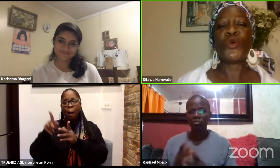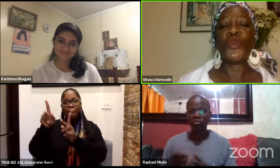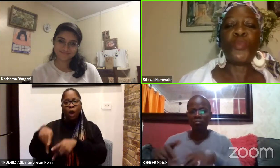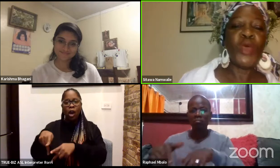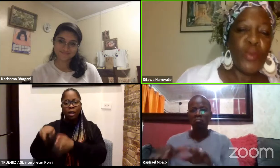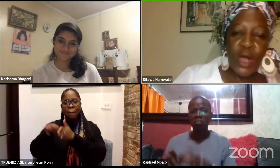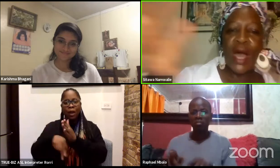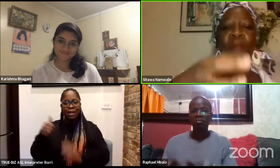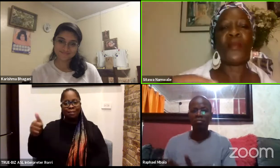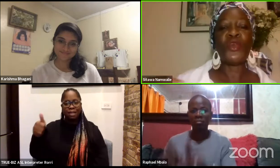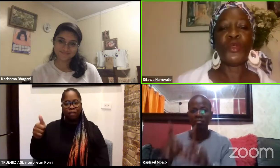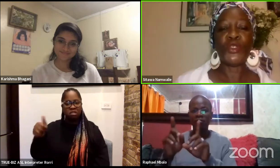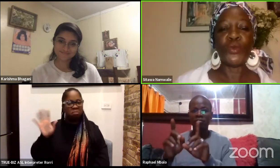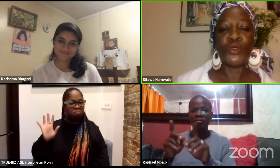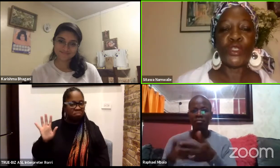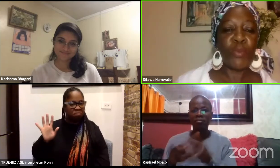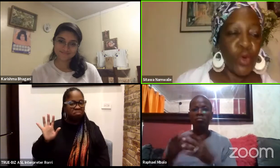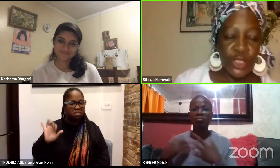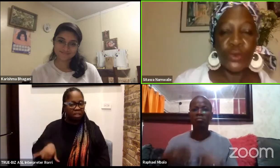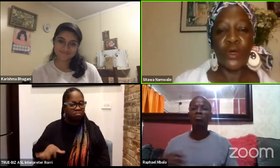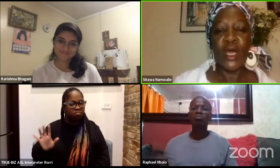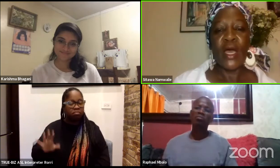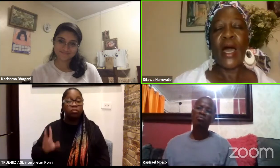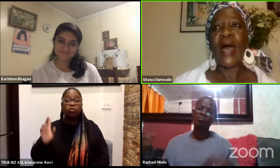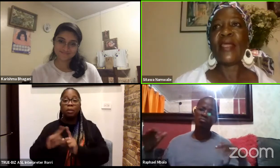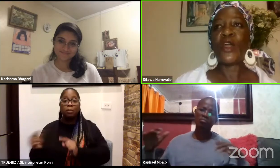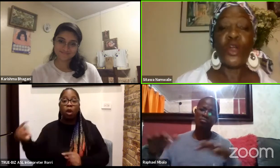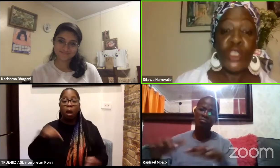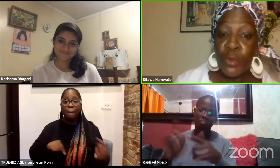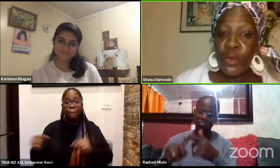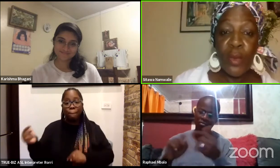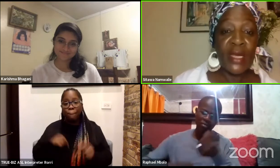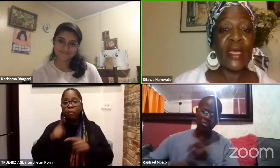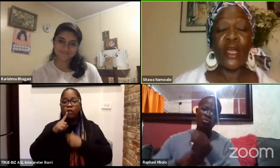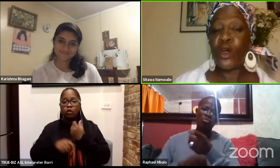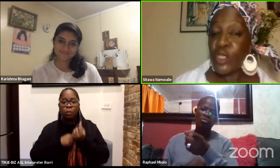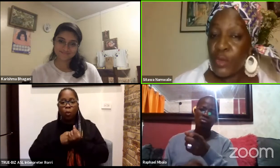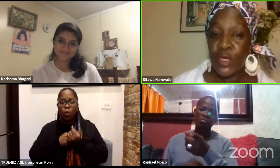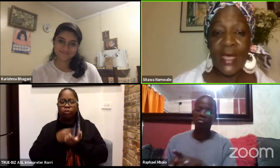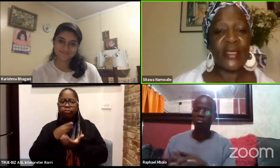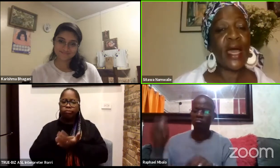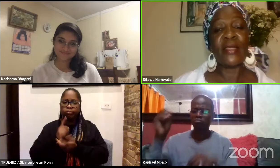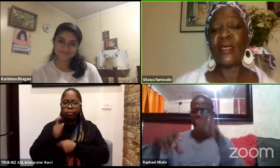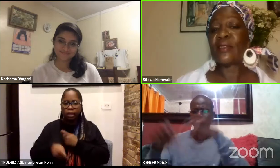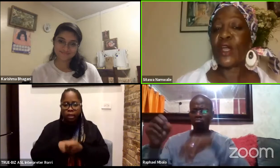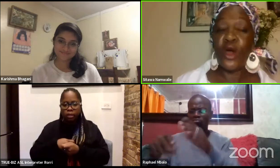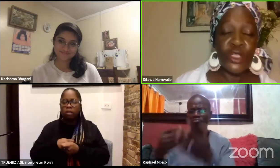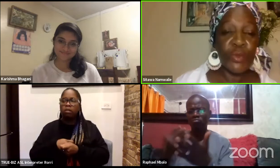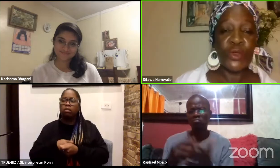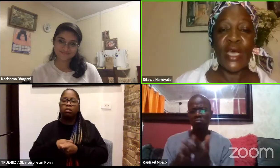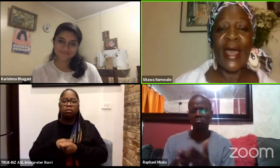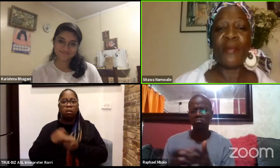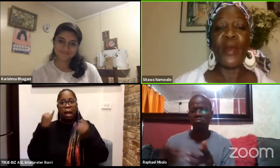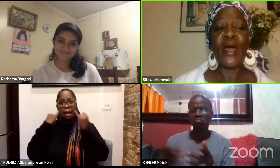So people come to support you and they contribute money, they contribute it ideas, they contribute time